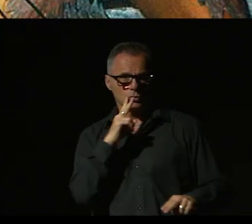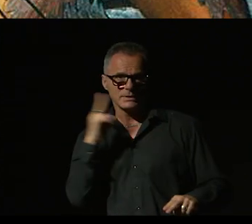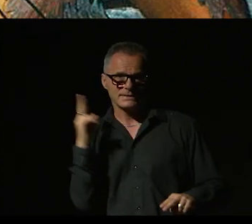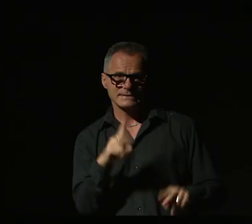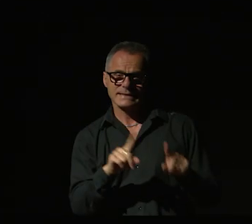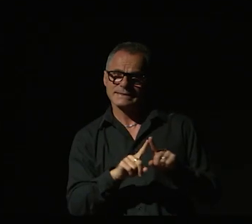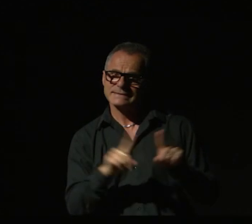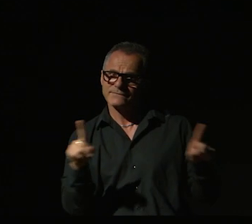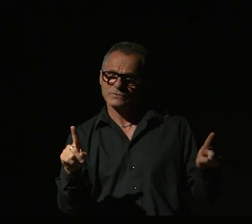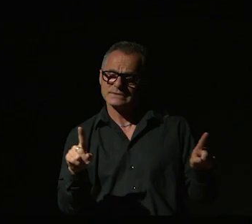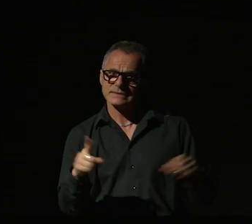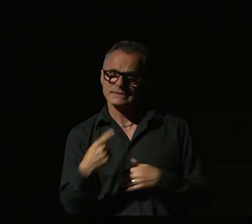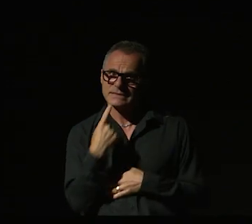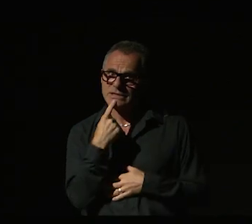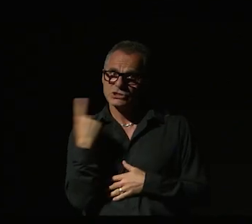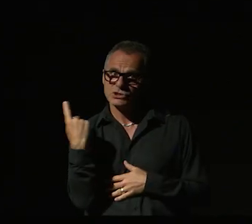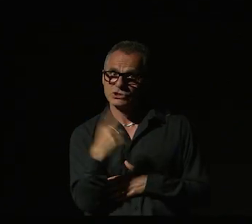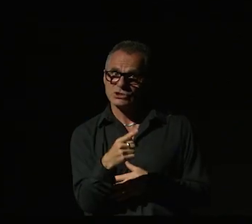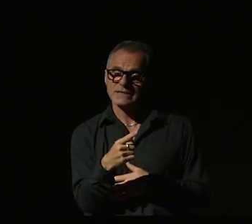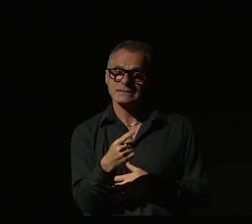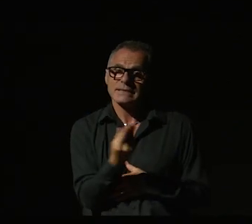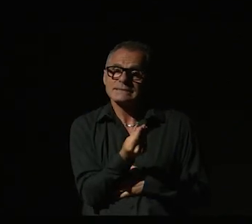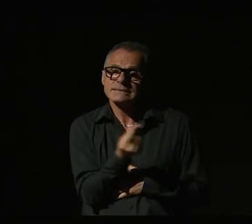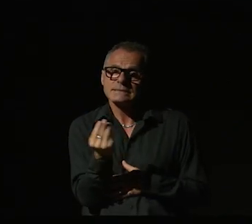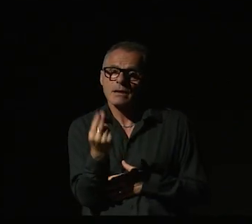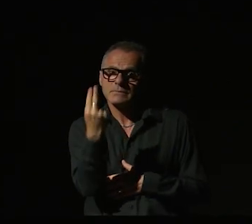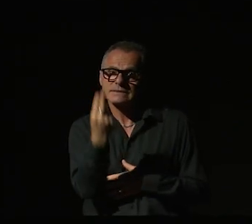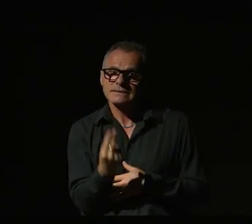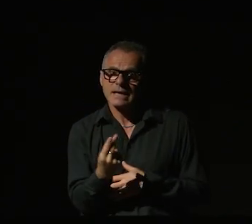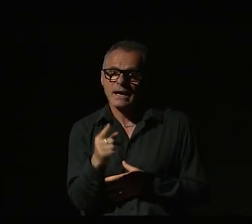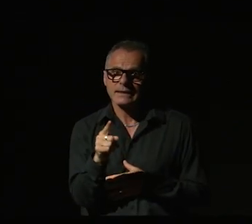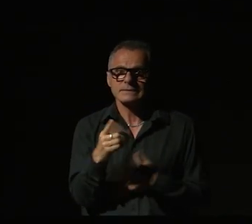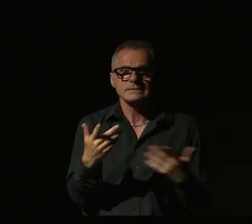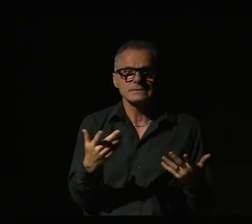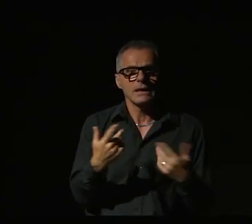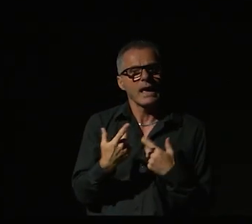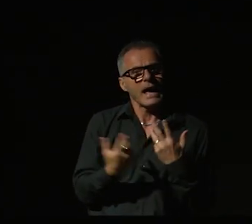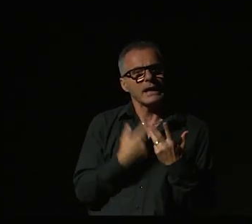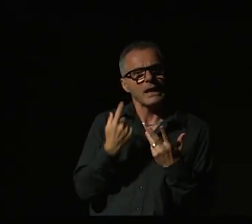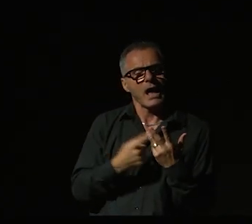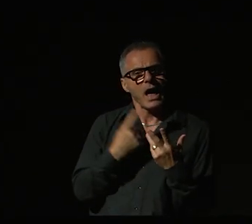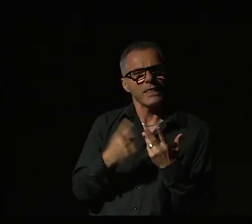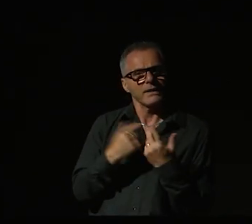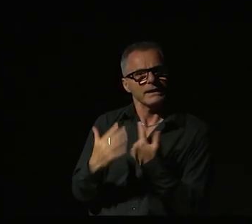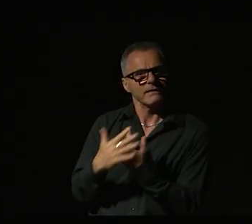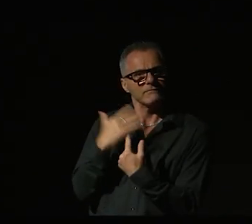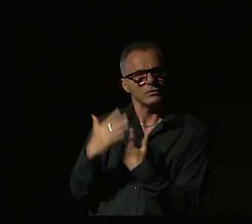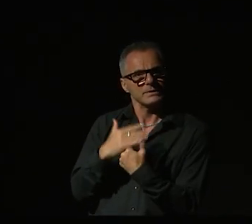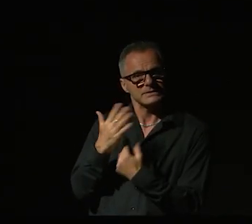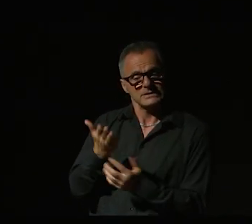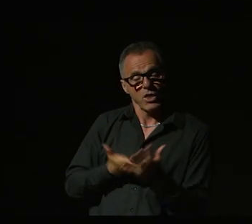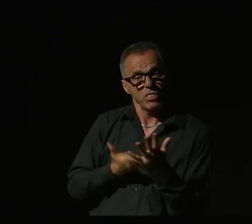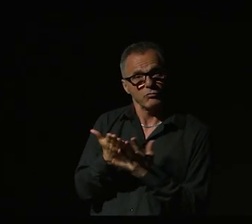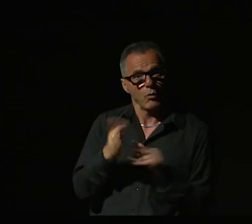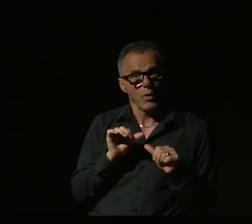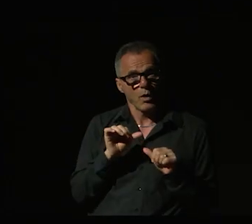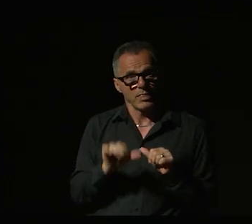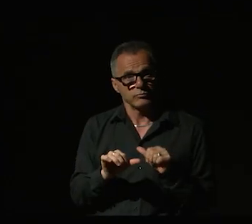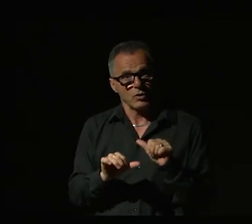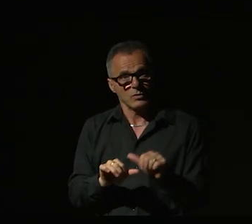suggesting that while Agostino designed a scene, Annibale made modifications during the painting process of his brother's,